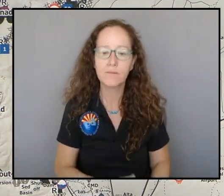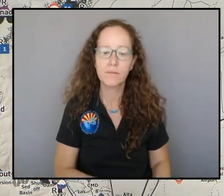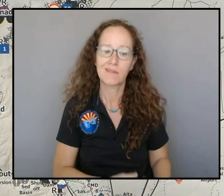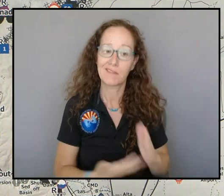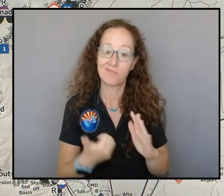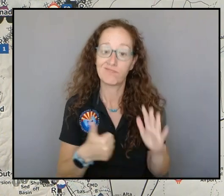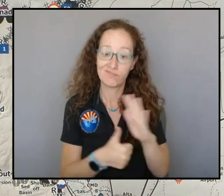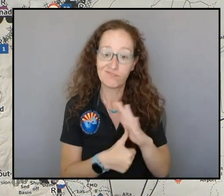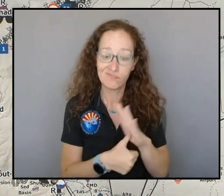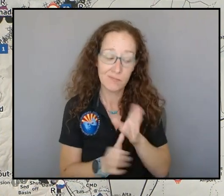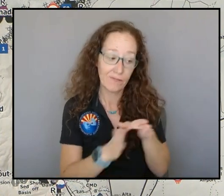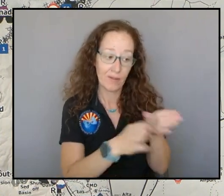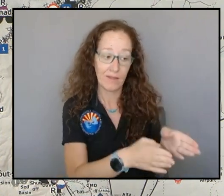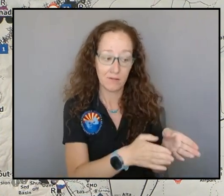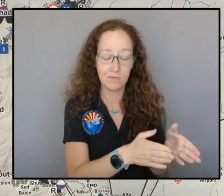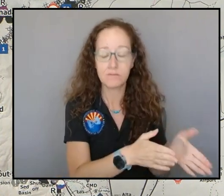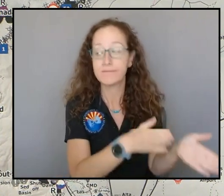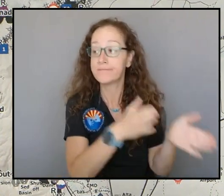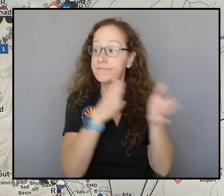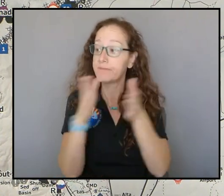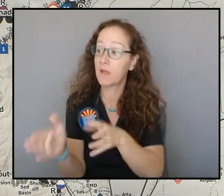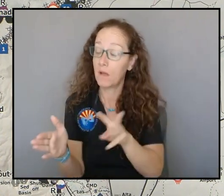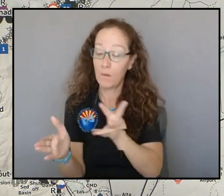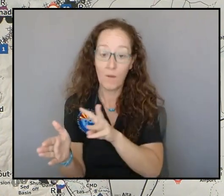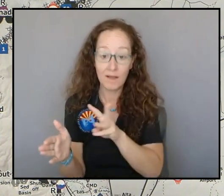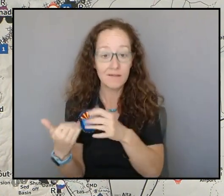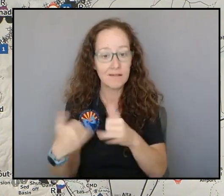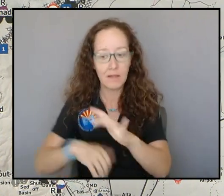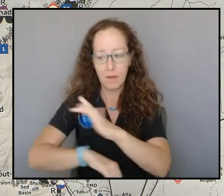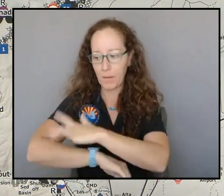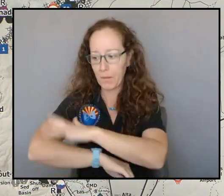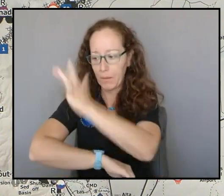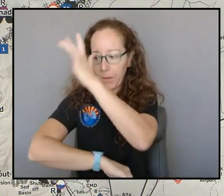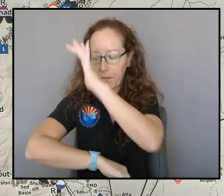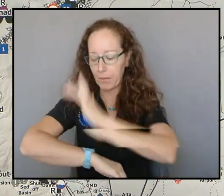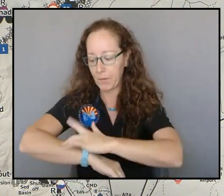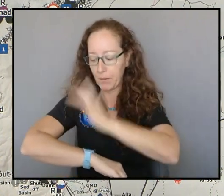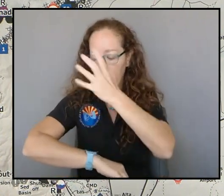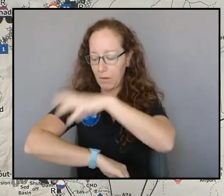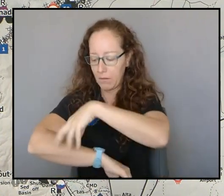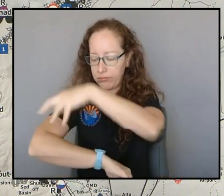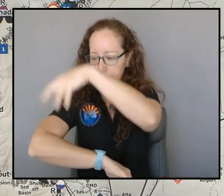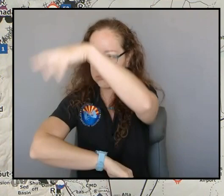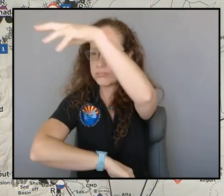there's still smoke and fire over there, but we have not taken our eye off of the important work that is being